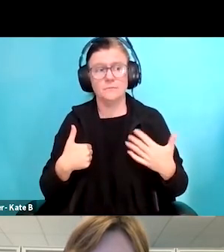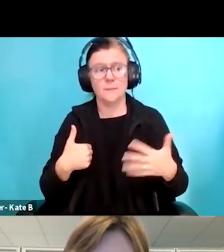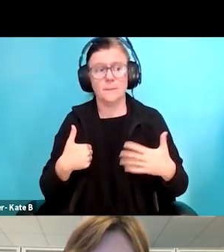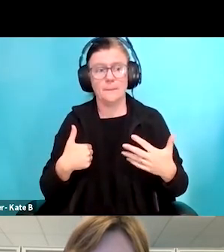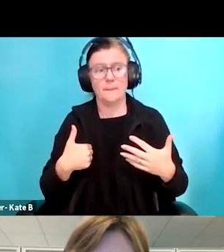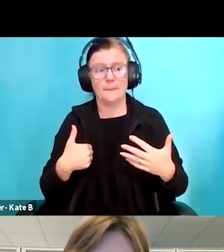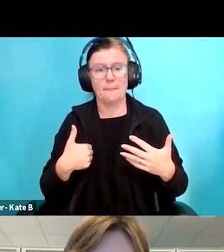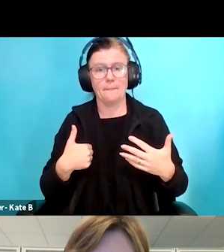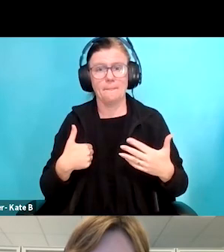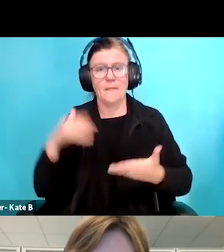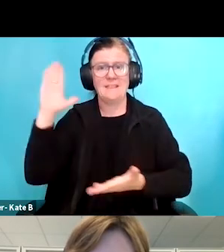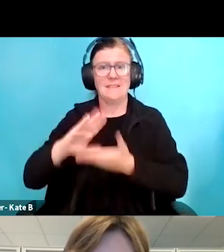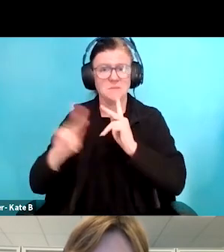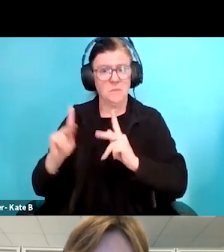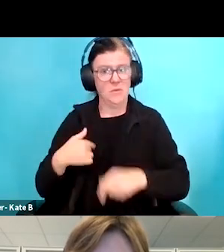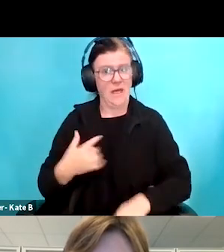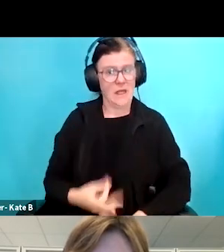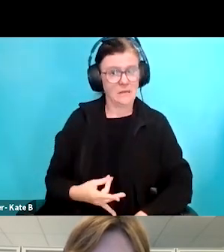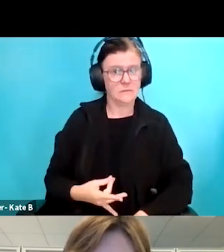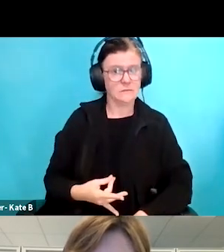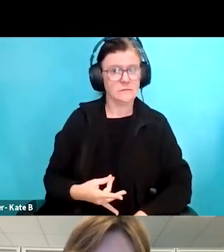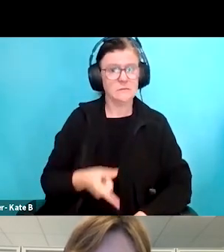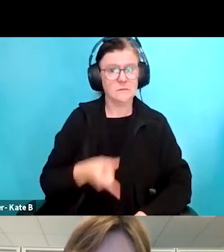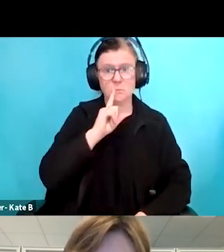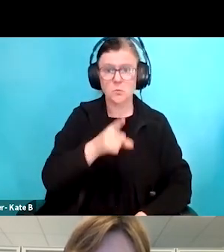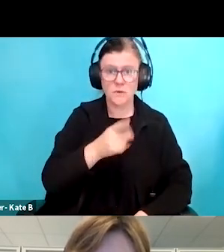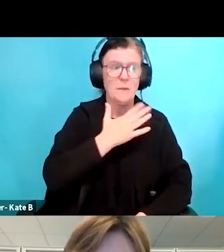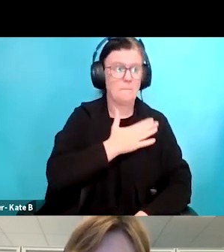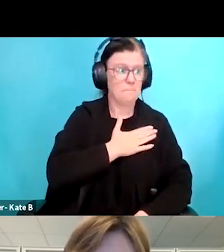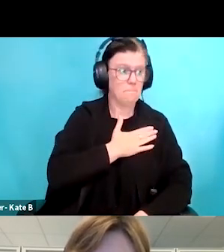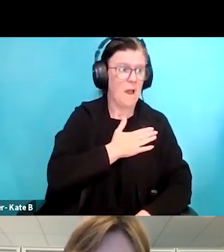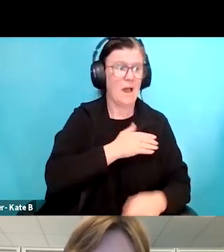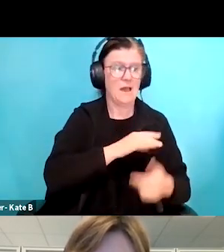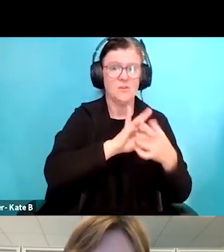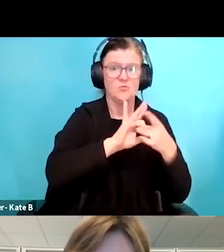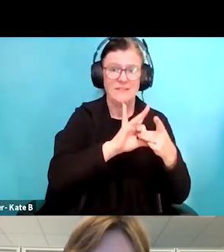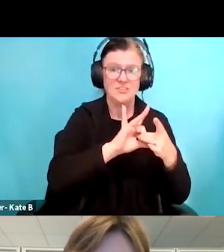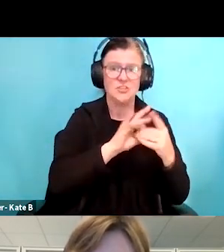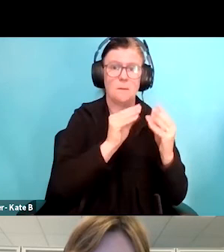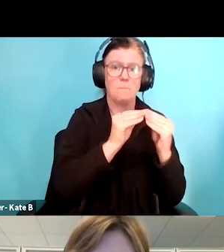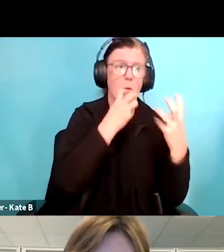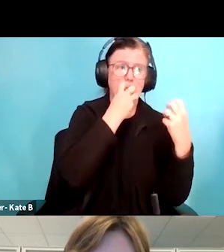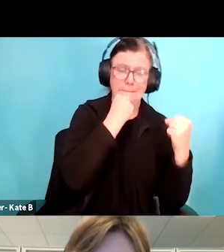contact with people, however I have really rich relationships maybe just not as many of them. So.